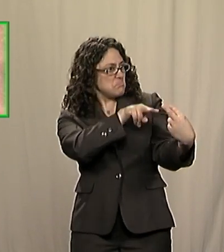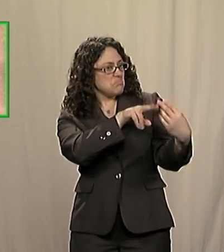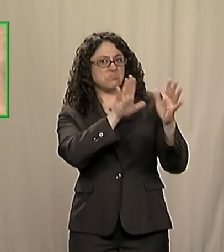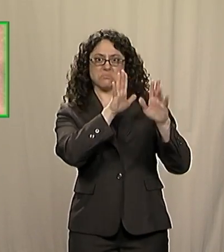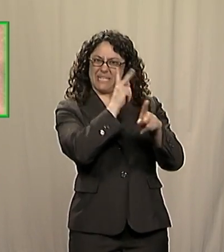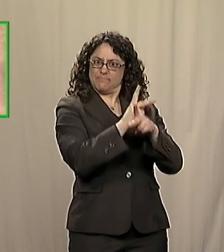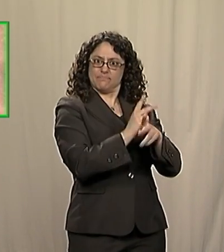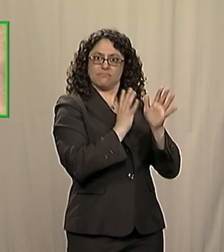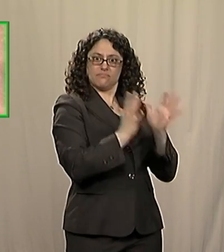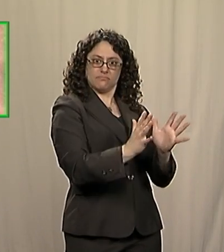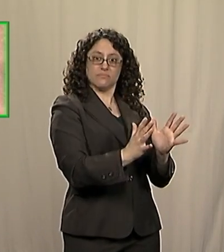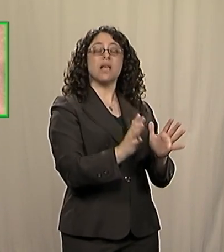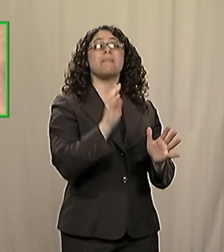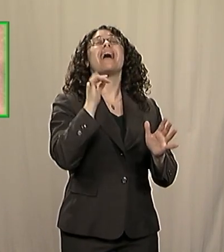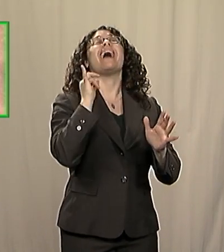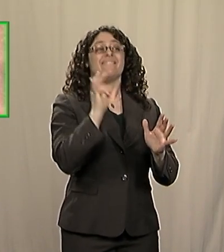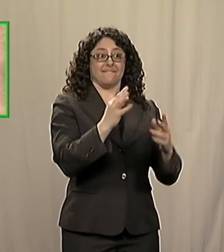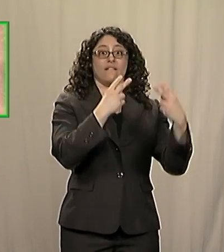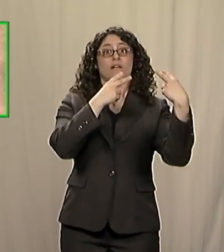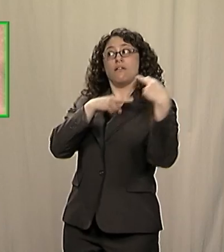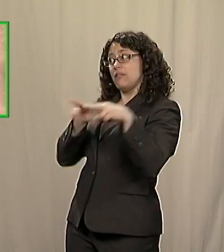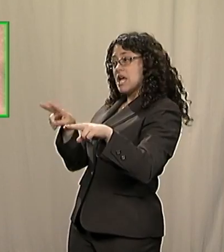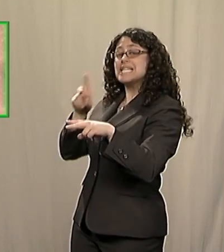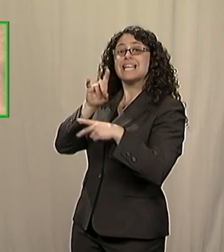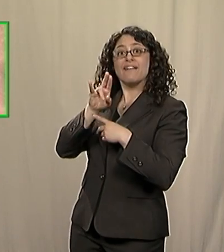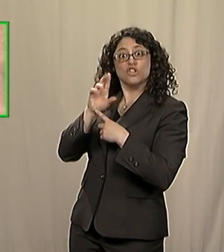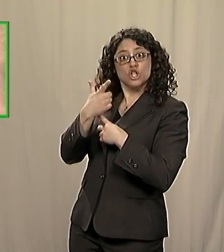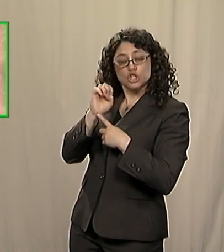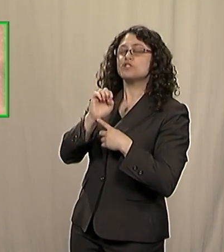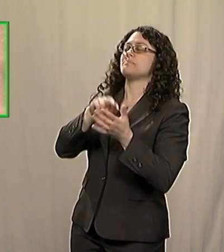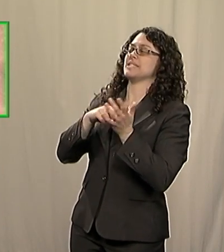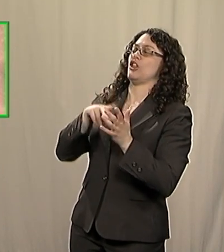then the third participant can join the conversation.